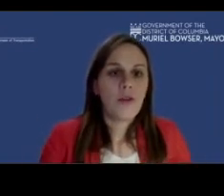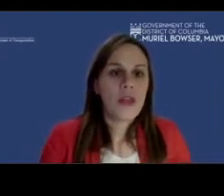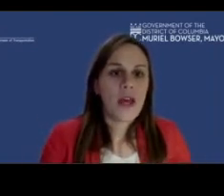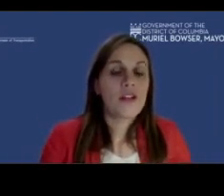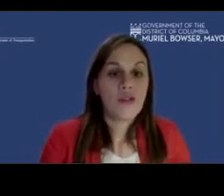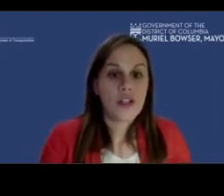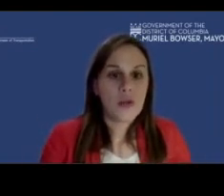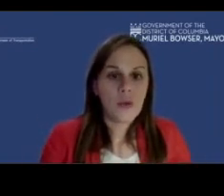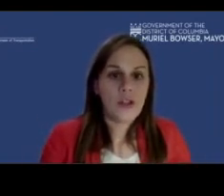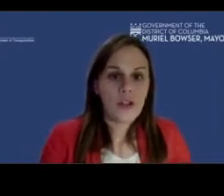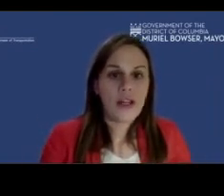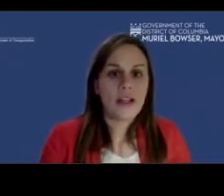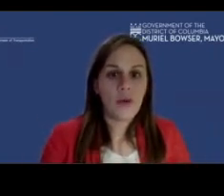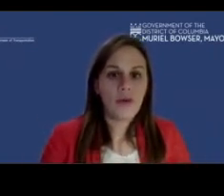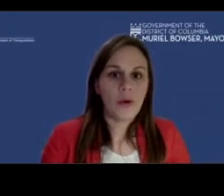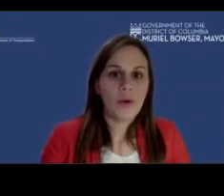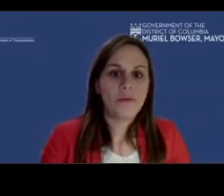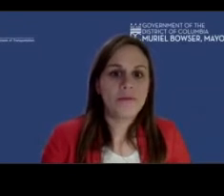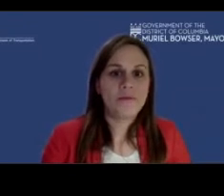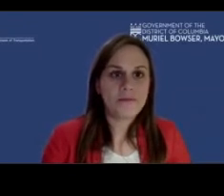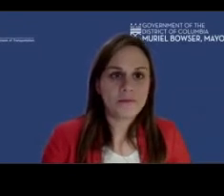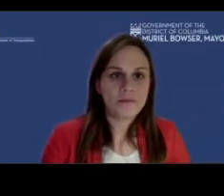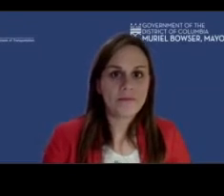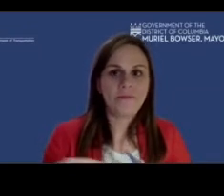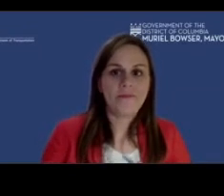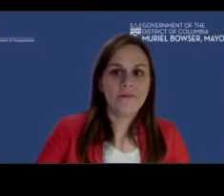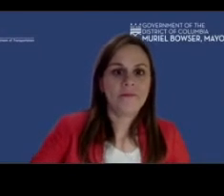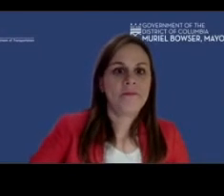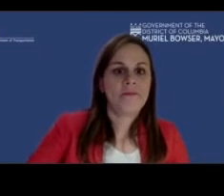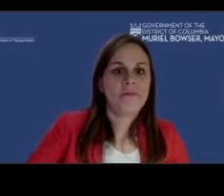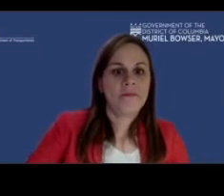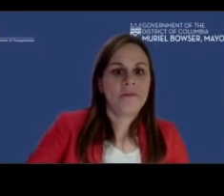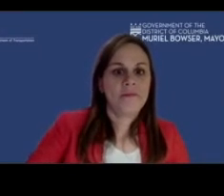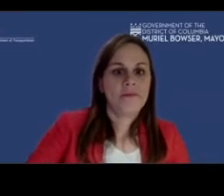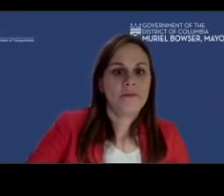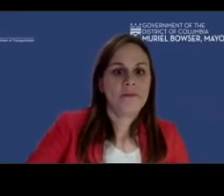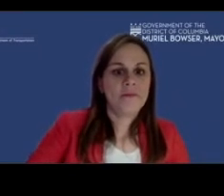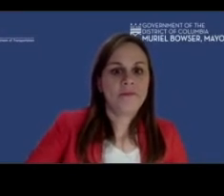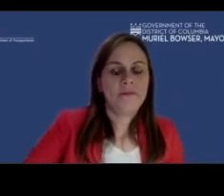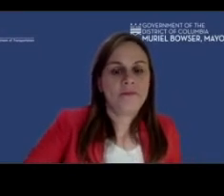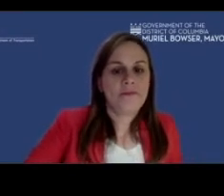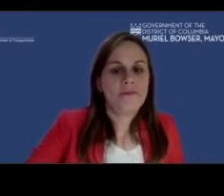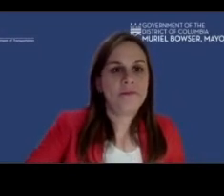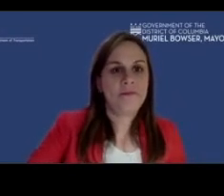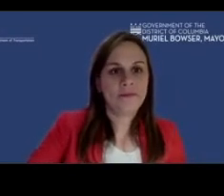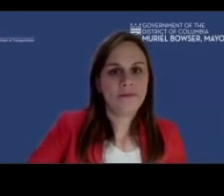for what that construction will look like going forward all right thanks amanda so